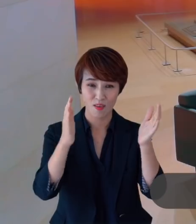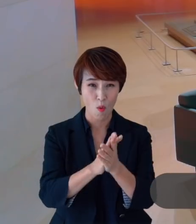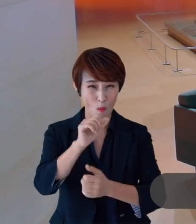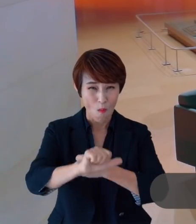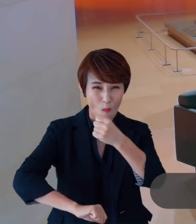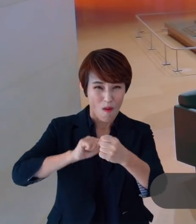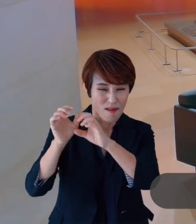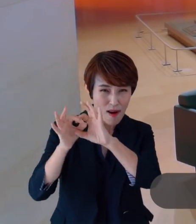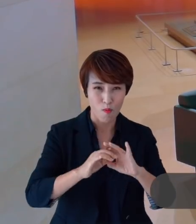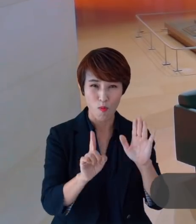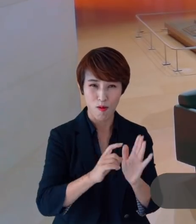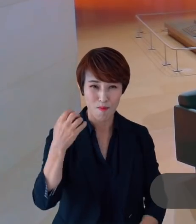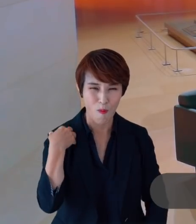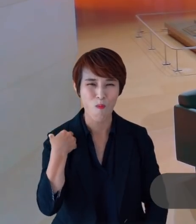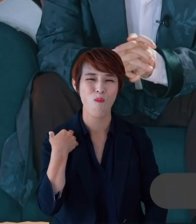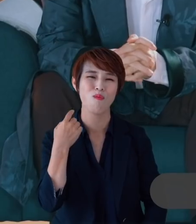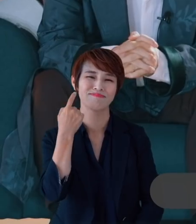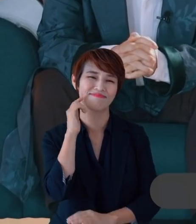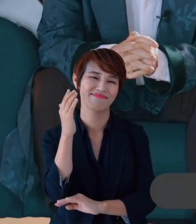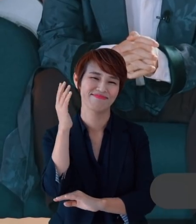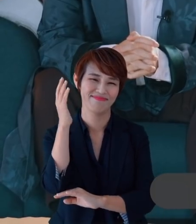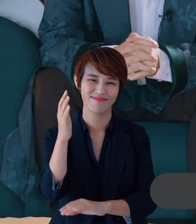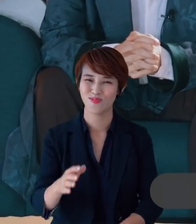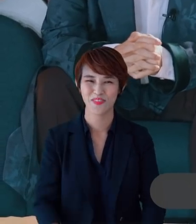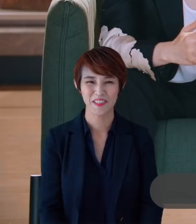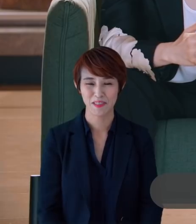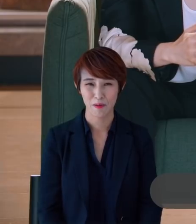j-hope: It’s a great honor to be the Seoul Tourism Honorary Ambassadors for five years in a row. V: Time flies, right? Has this ever happened before?